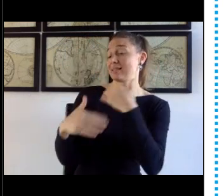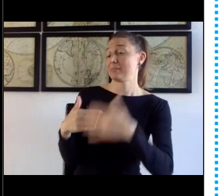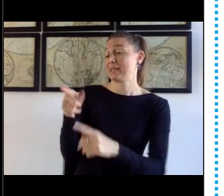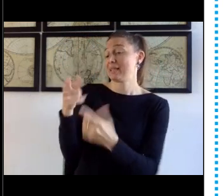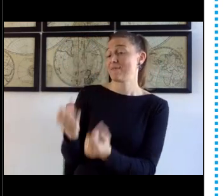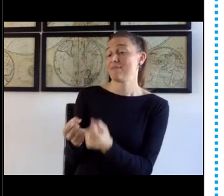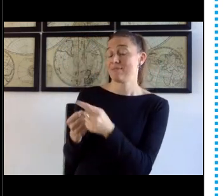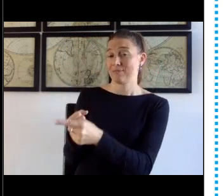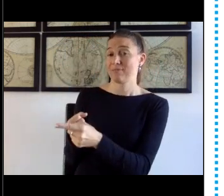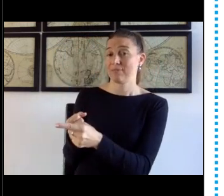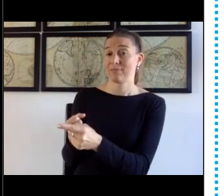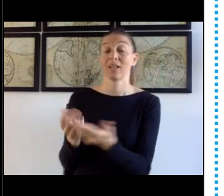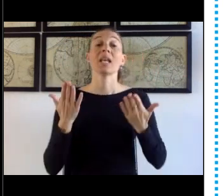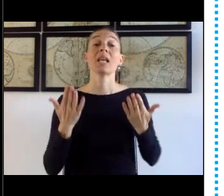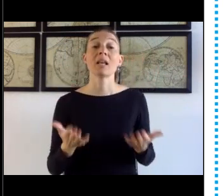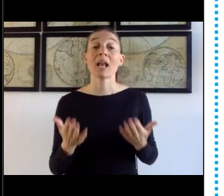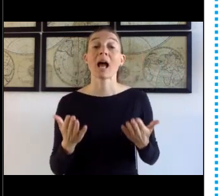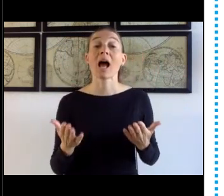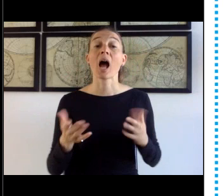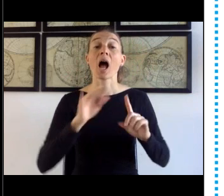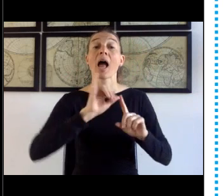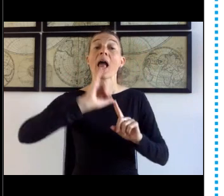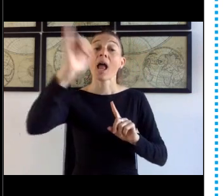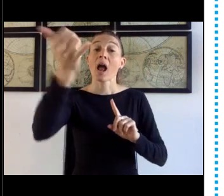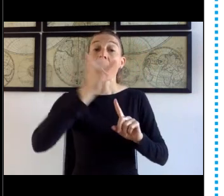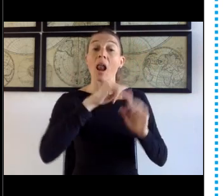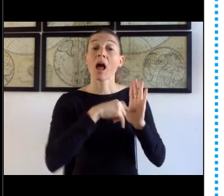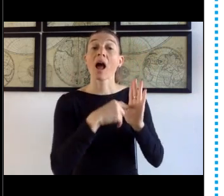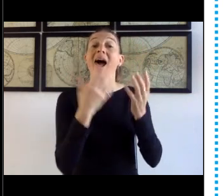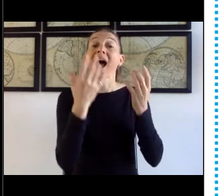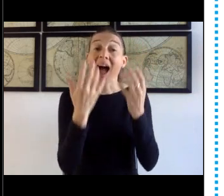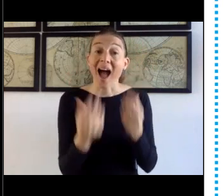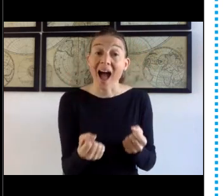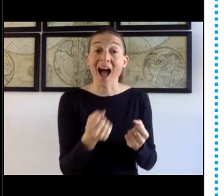for airlines to record this data or give this data to the authorities.